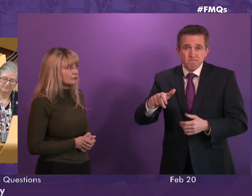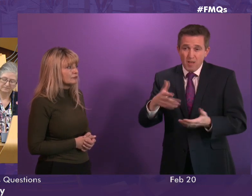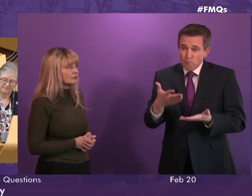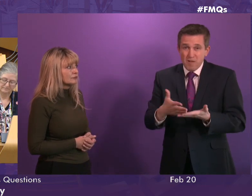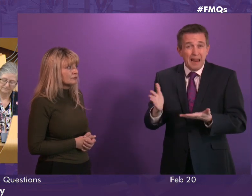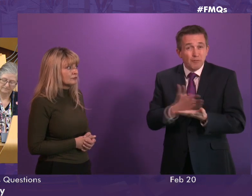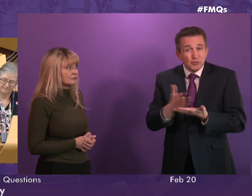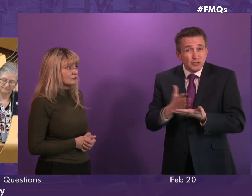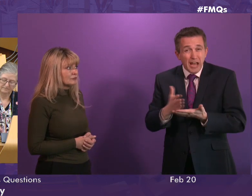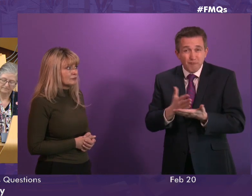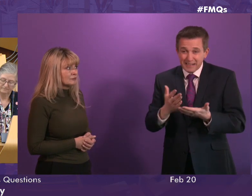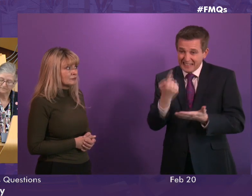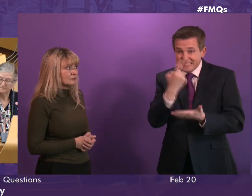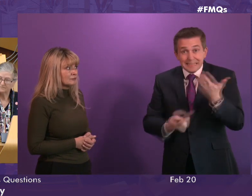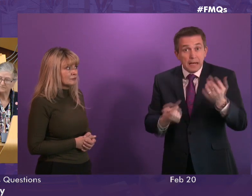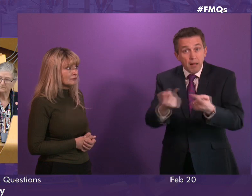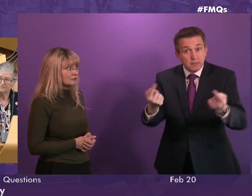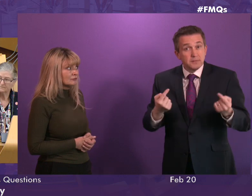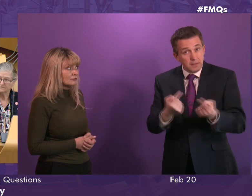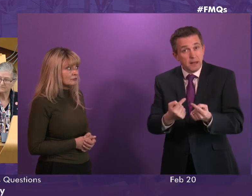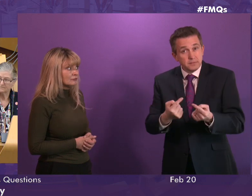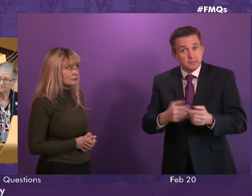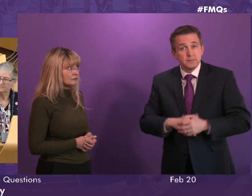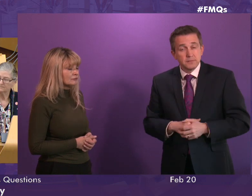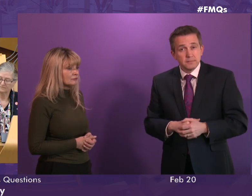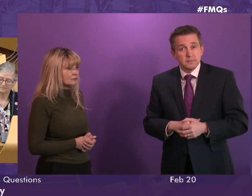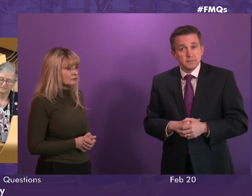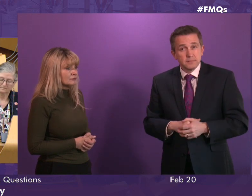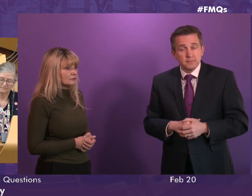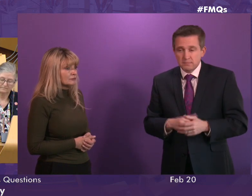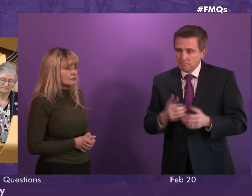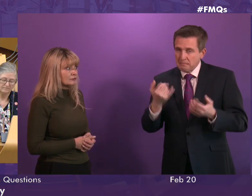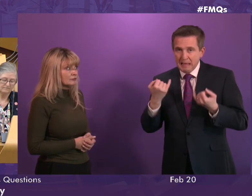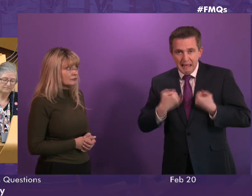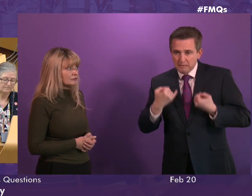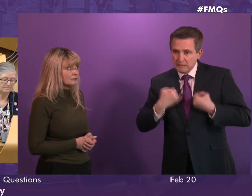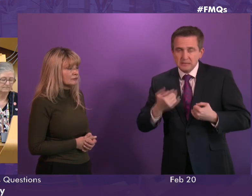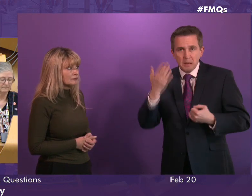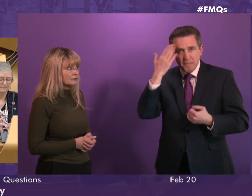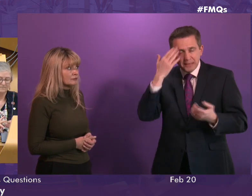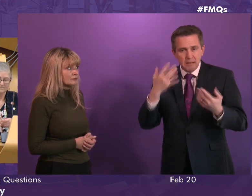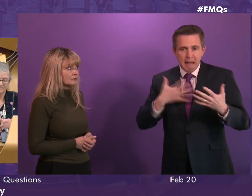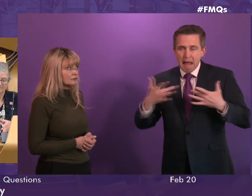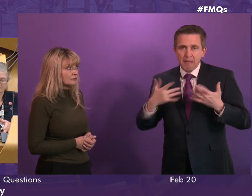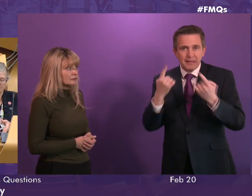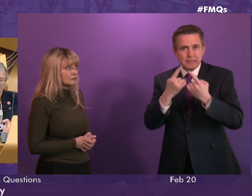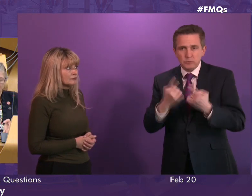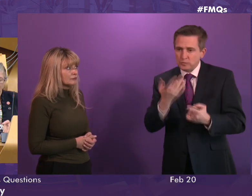up in single occupancy cells. Illness and mental health issues are on the rise among